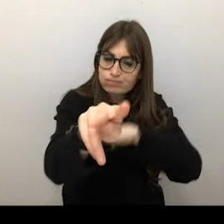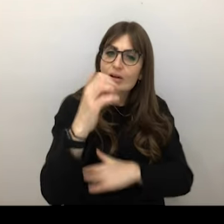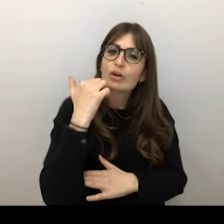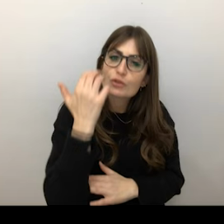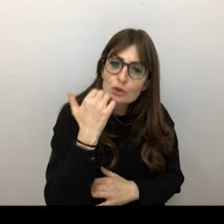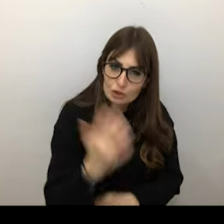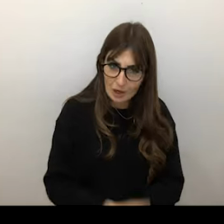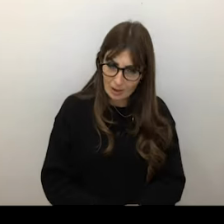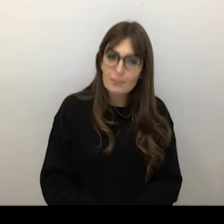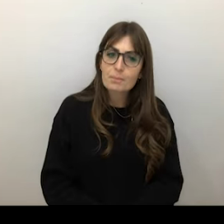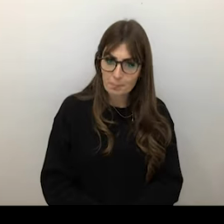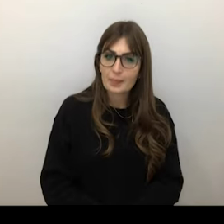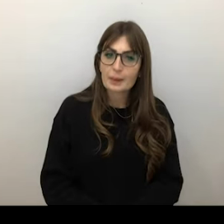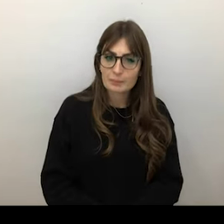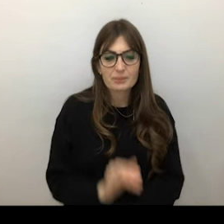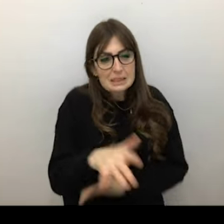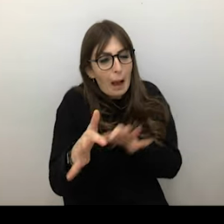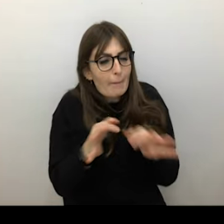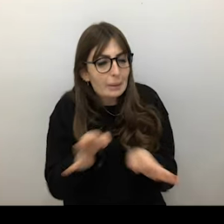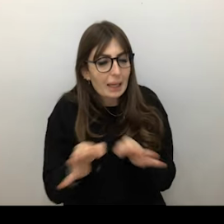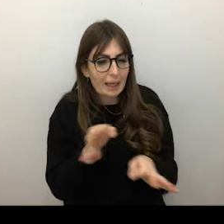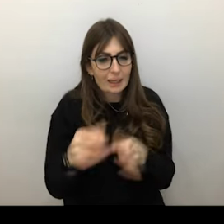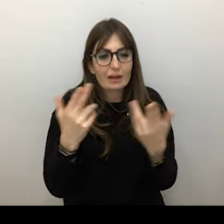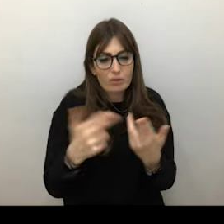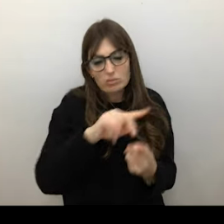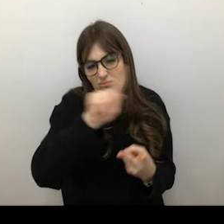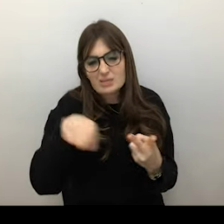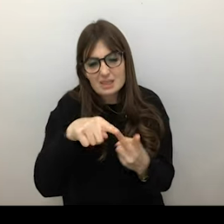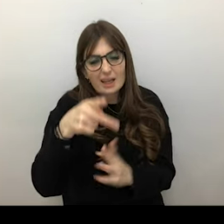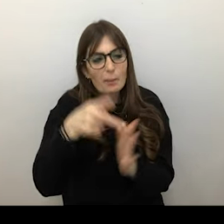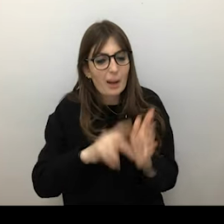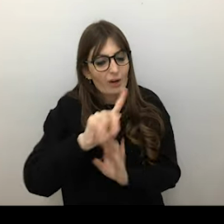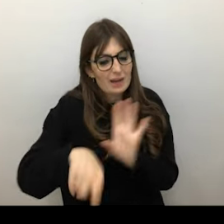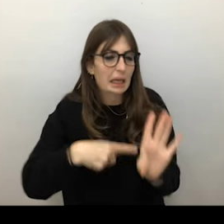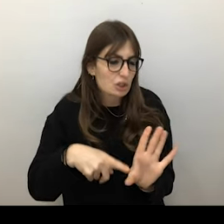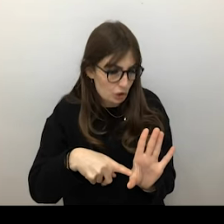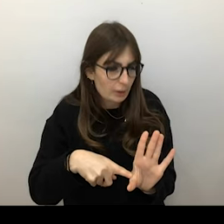It's really about planning forward for the second half of next year.